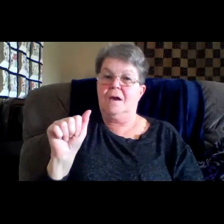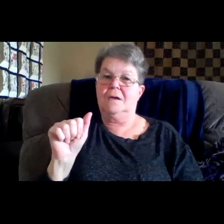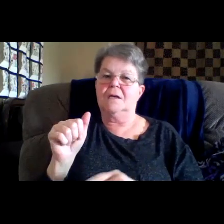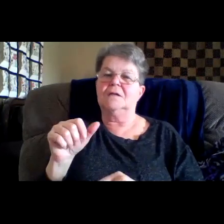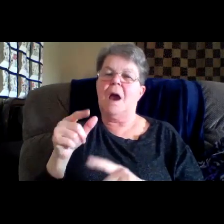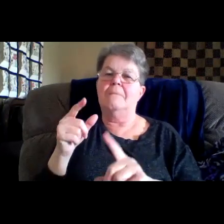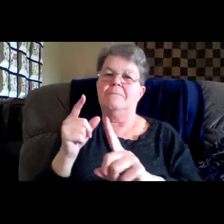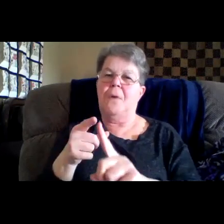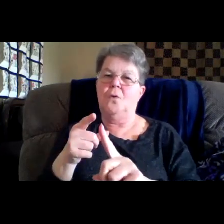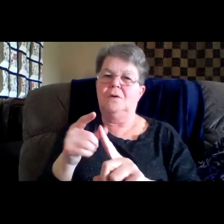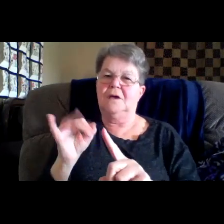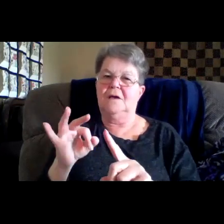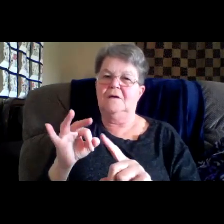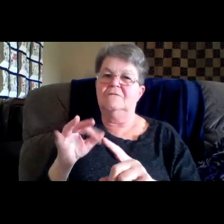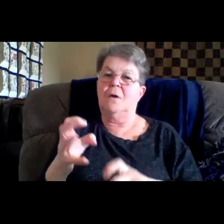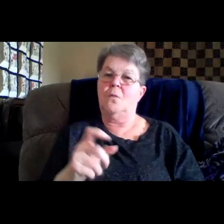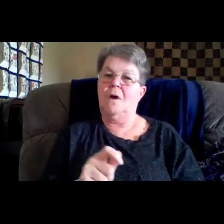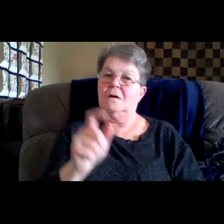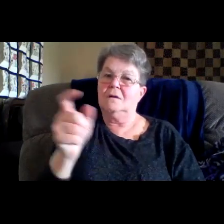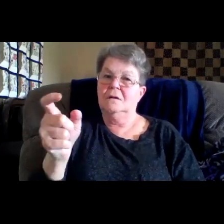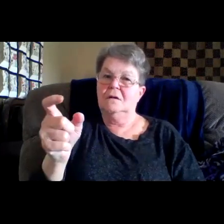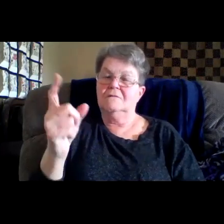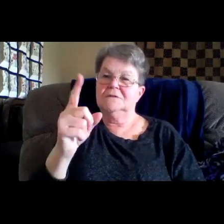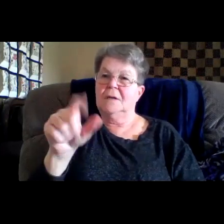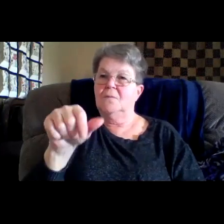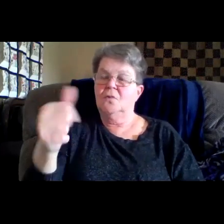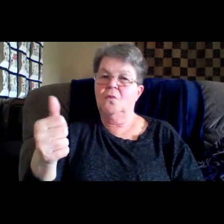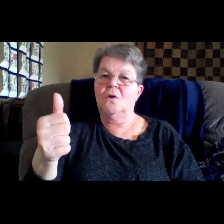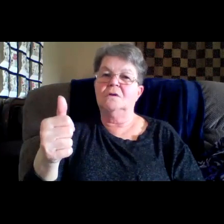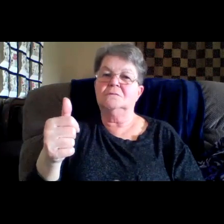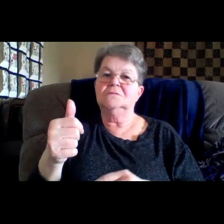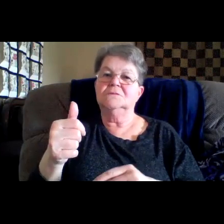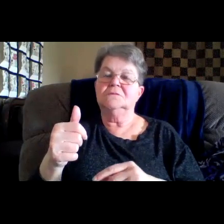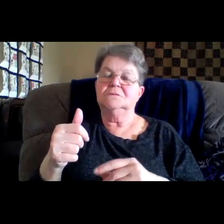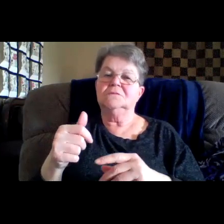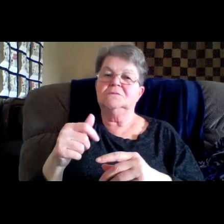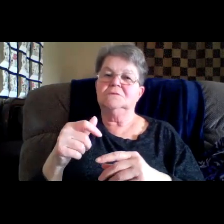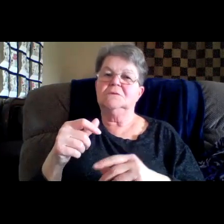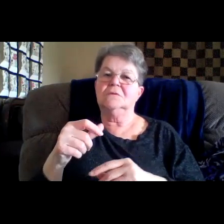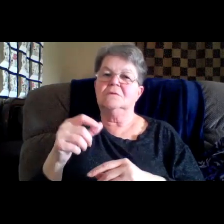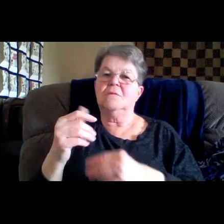If the person wants to give someone else the power to support them or make decisions for them, you can support the person and doing that